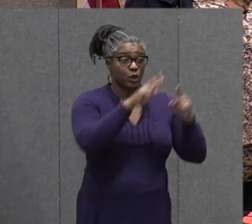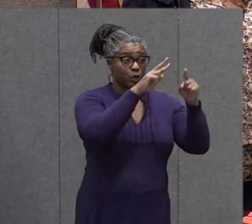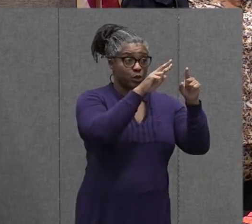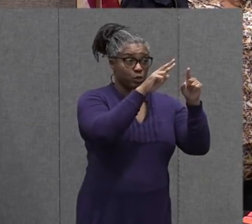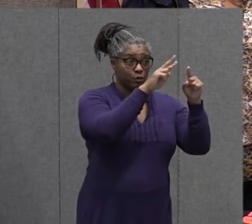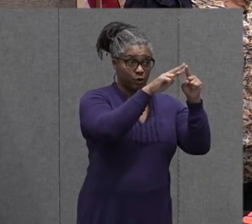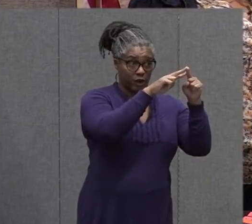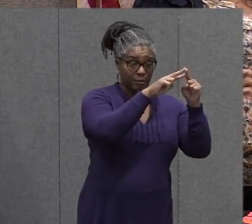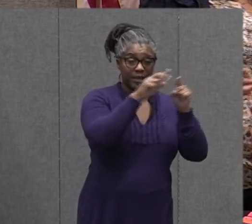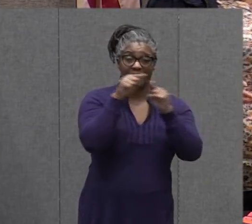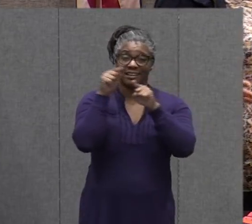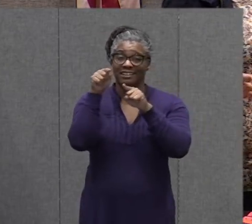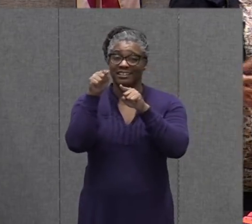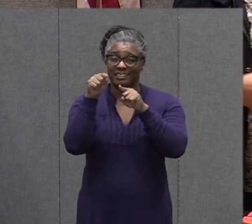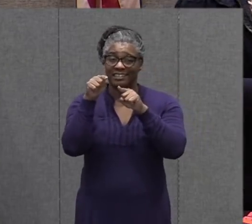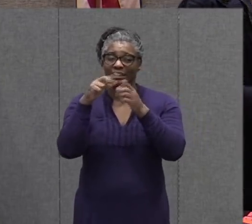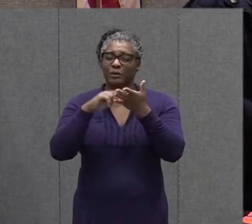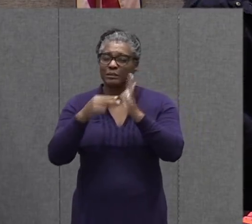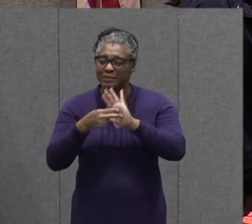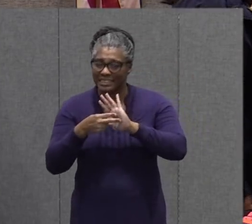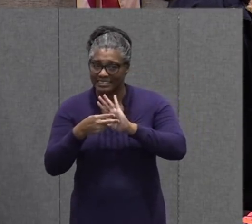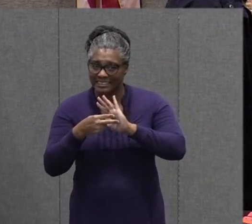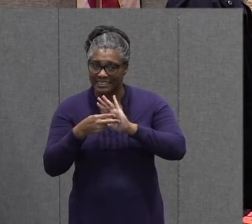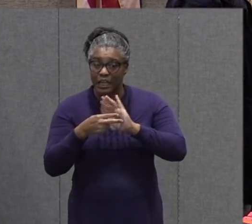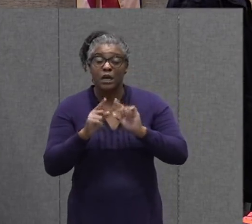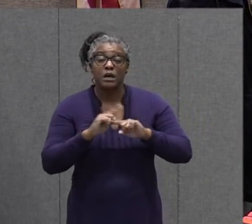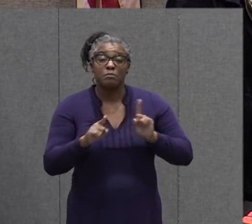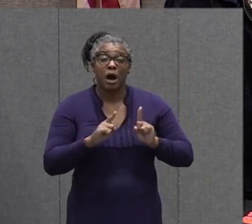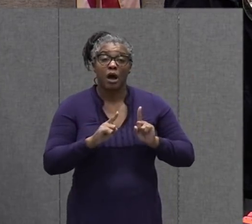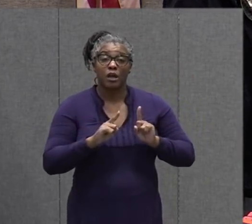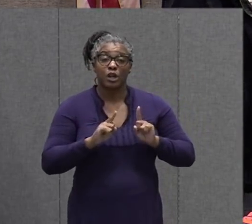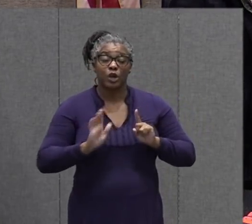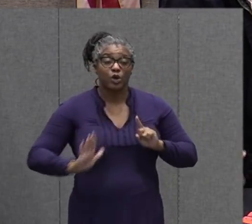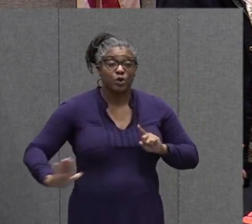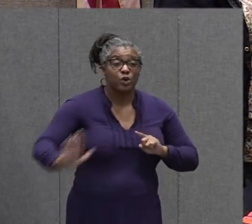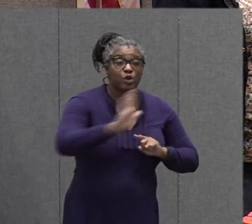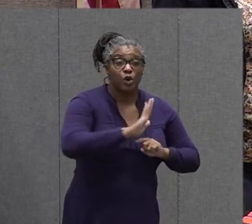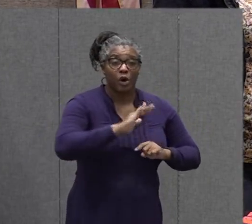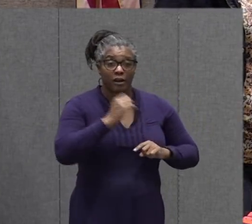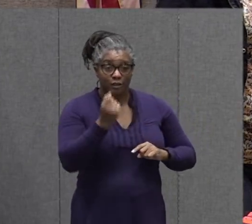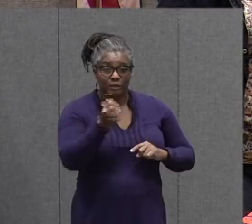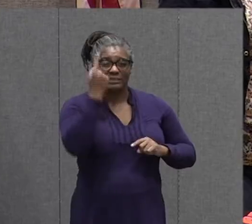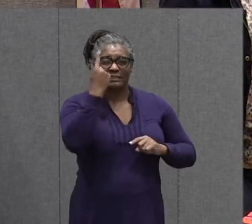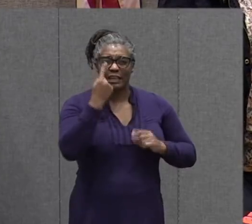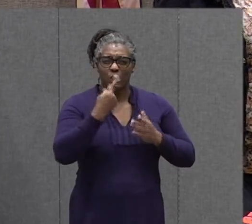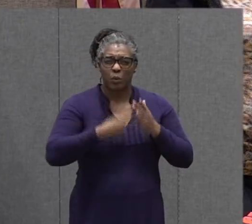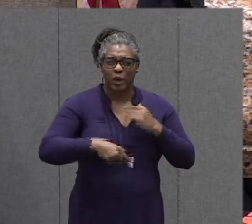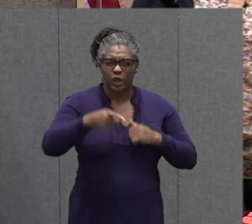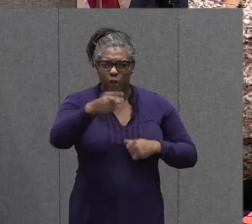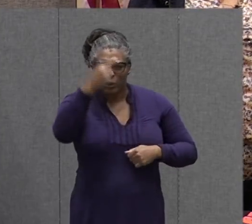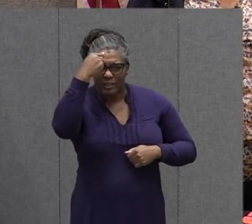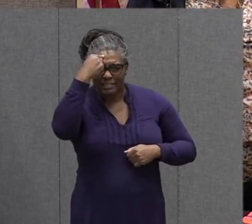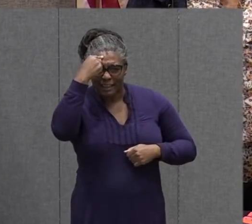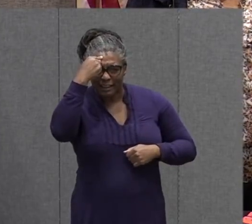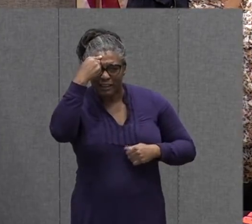or the way that you interpret it, that's how you're going to write it down in the meaning. Because these notes need to be meaningful to you, right?